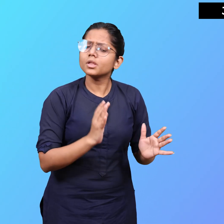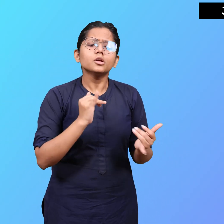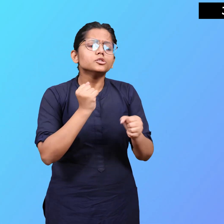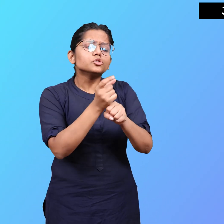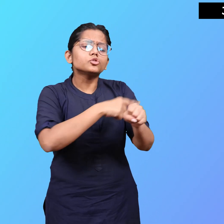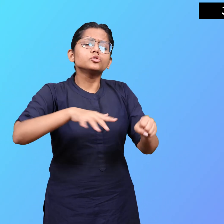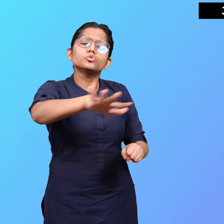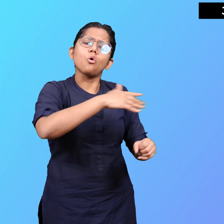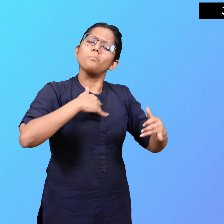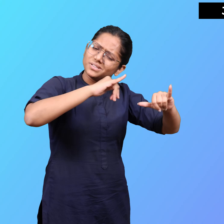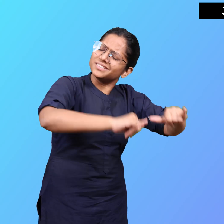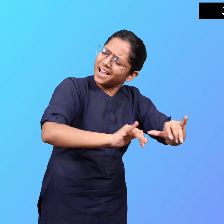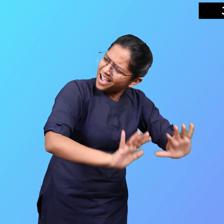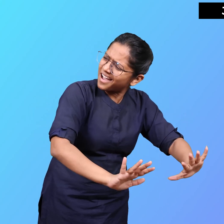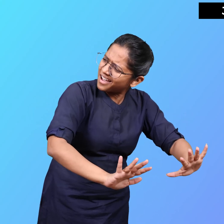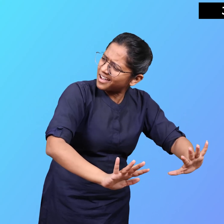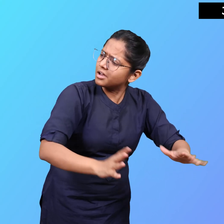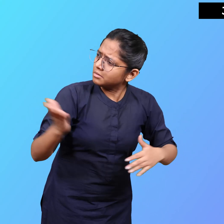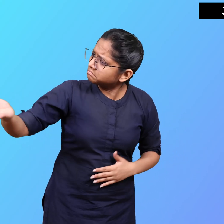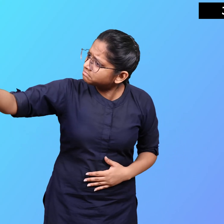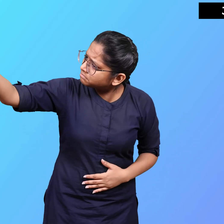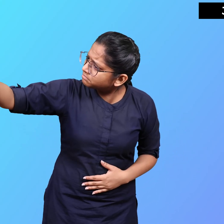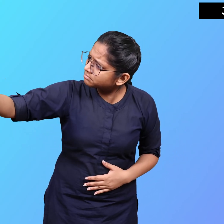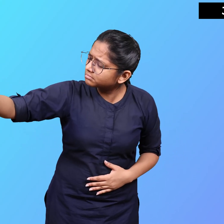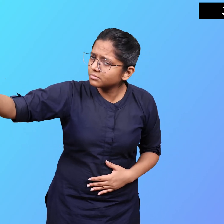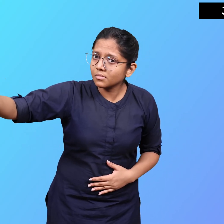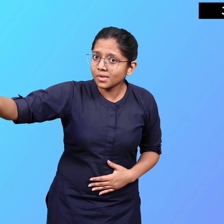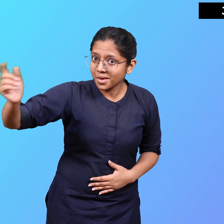After Jesus said this, he stayed in Galilee.